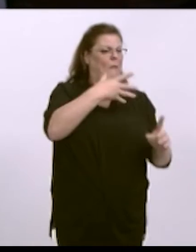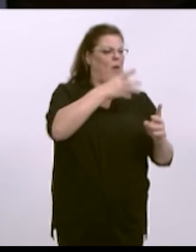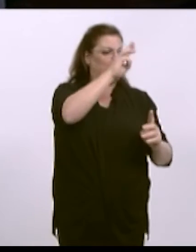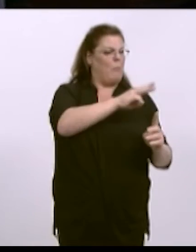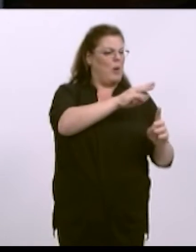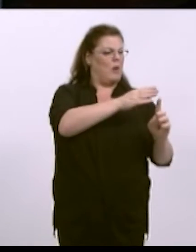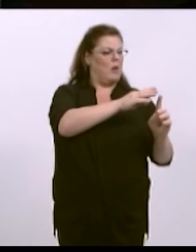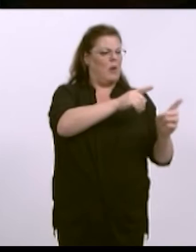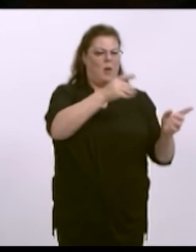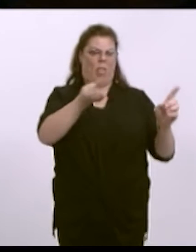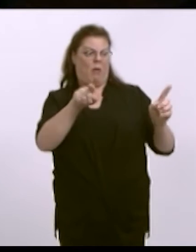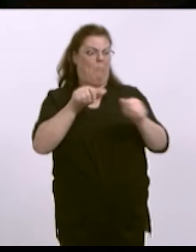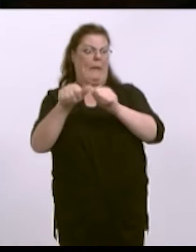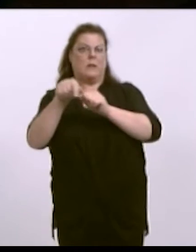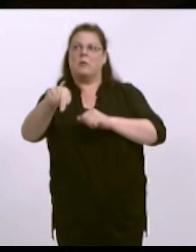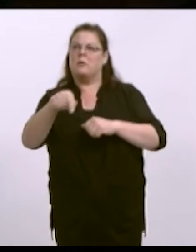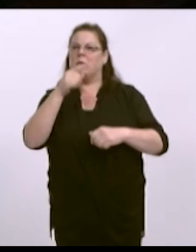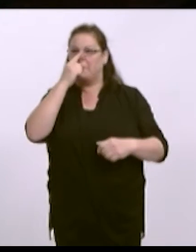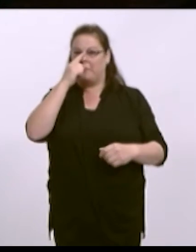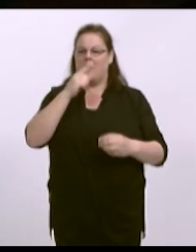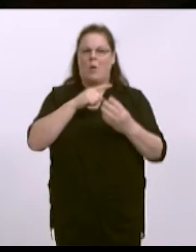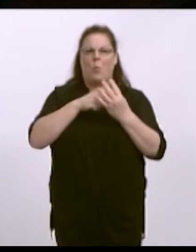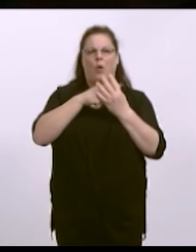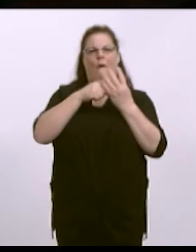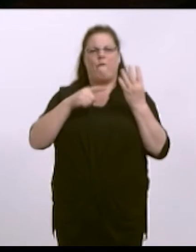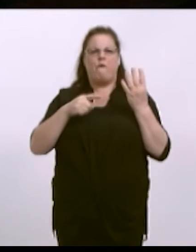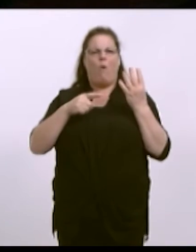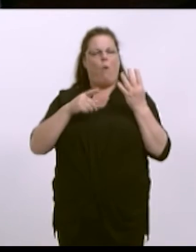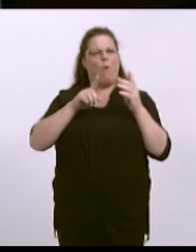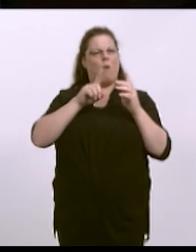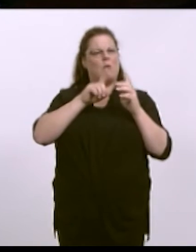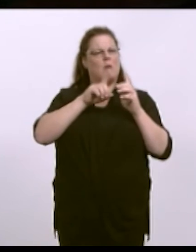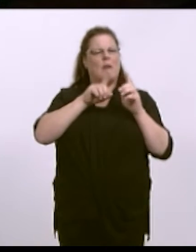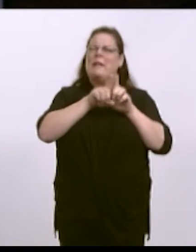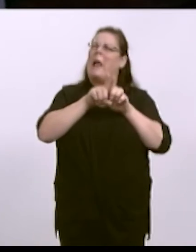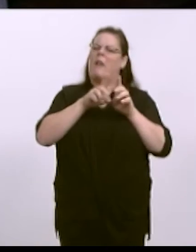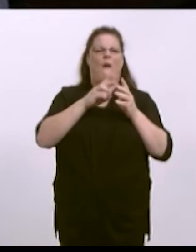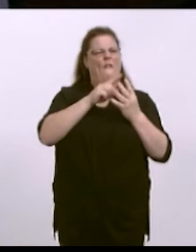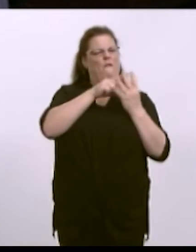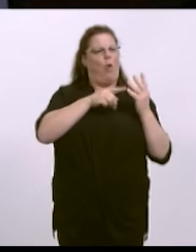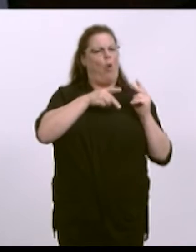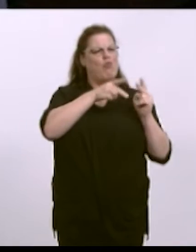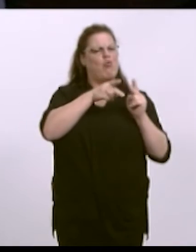weíve got is the equivalent of a four-lane highway merging into a winding country lane.